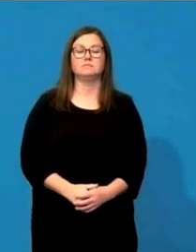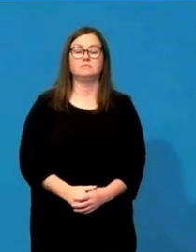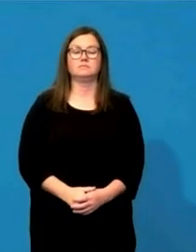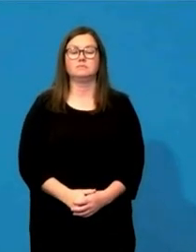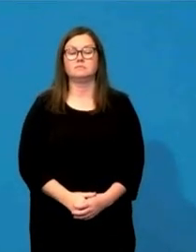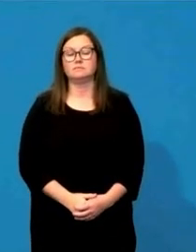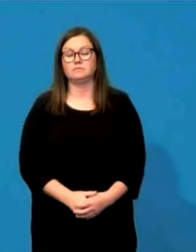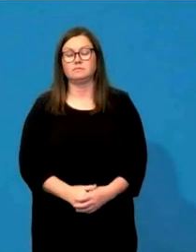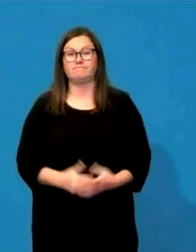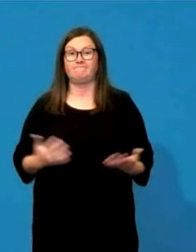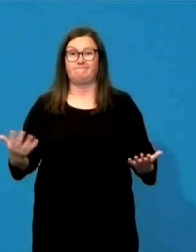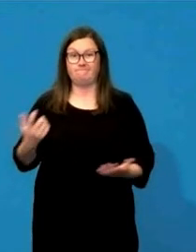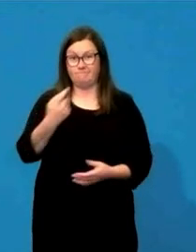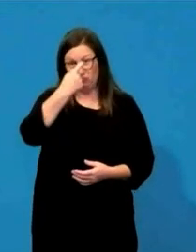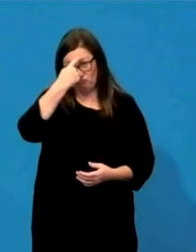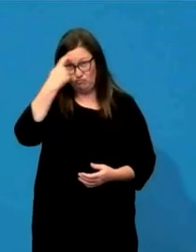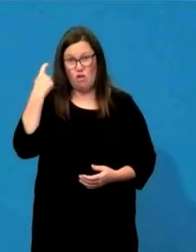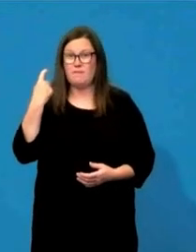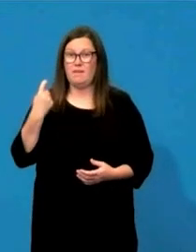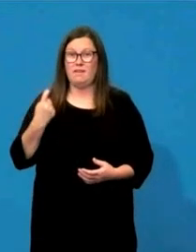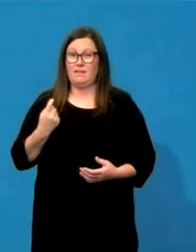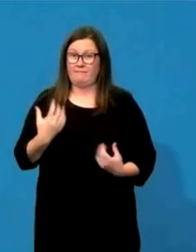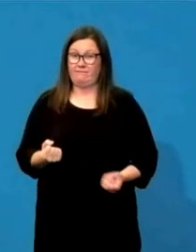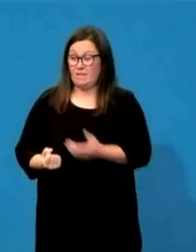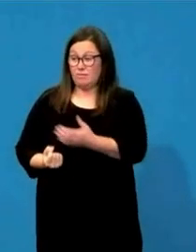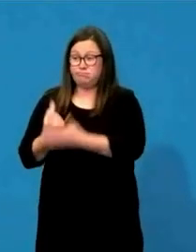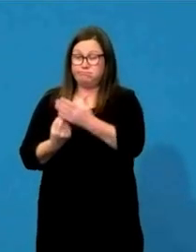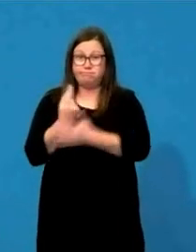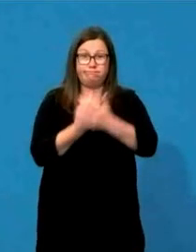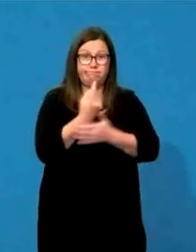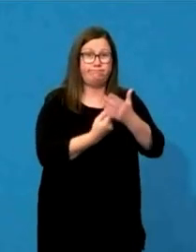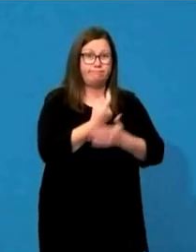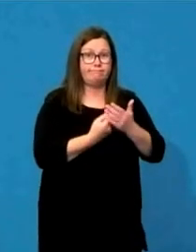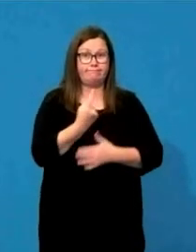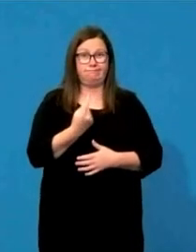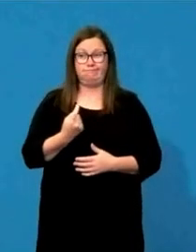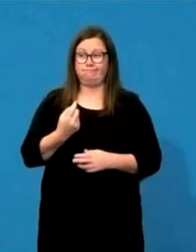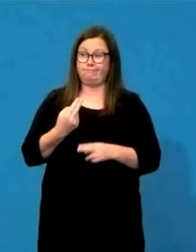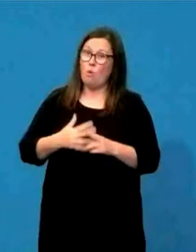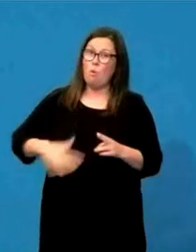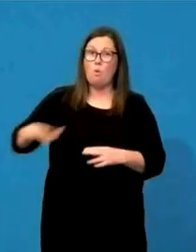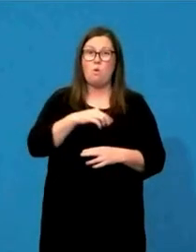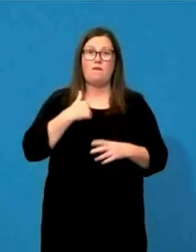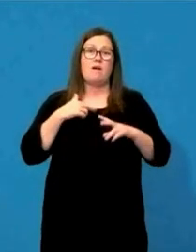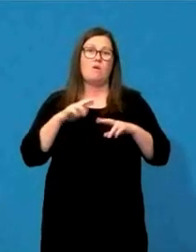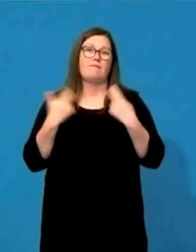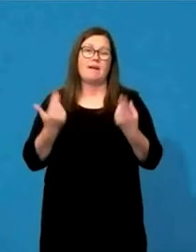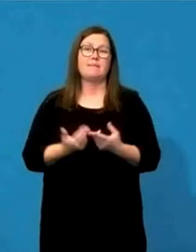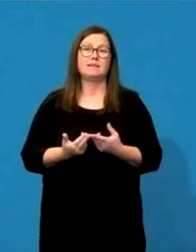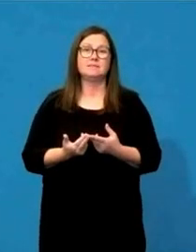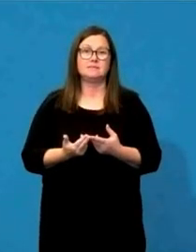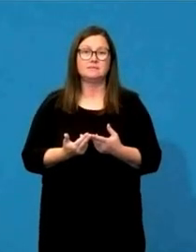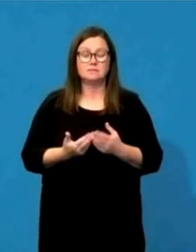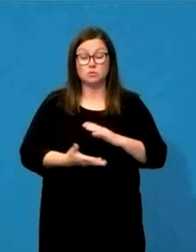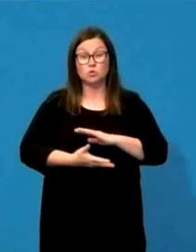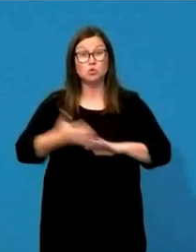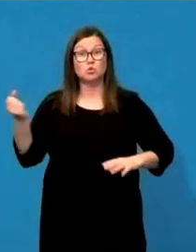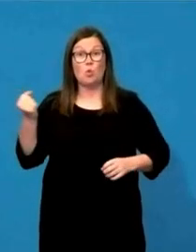our families, and the Stolen Generation had a huge impact right across the Kimberley